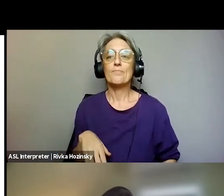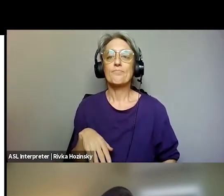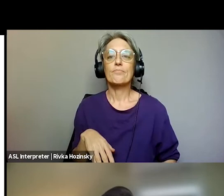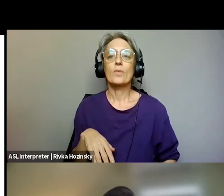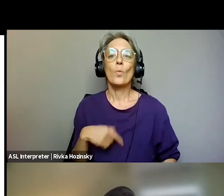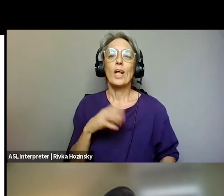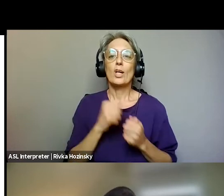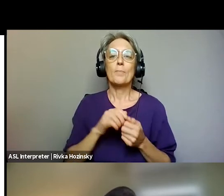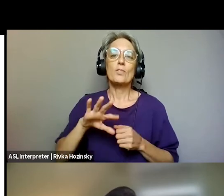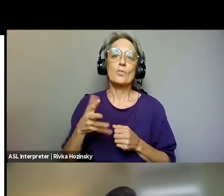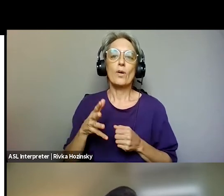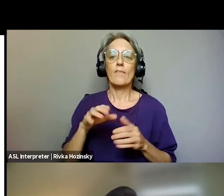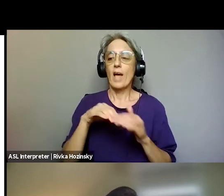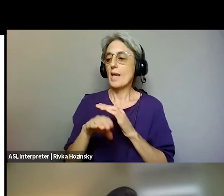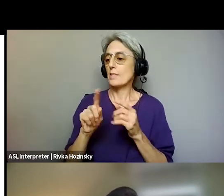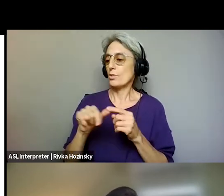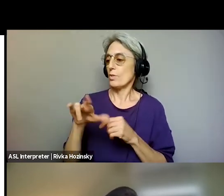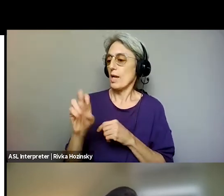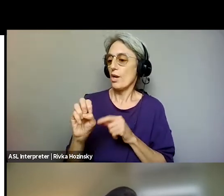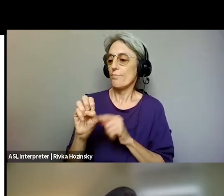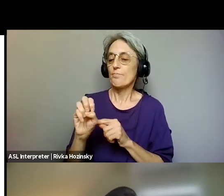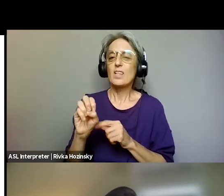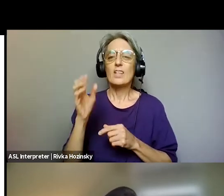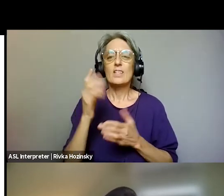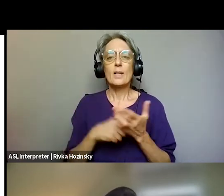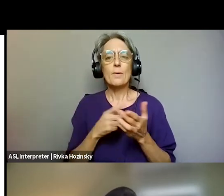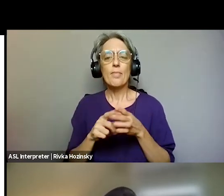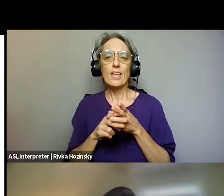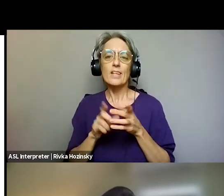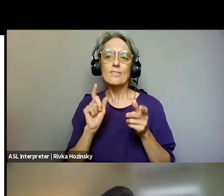things are going in opposite directions where one disabled group is getting too much care and